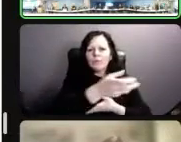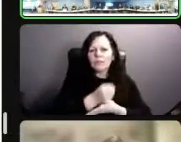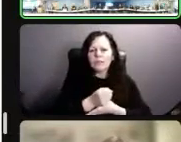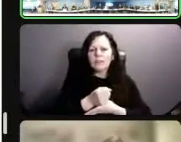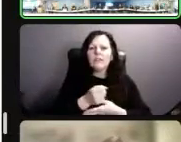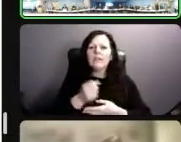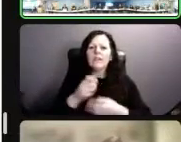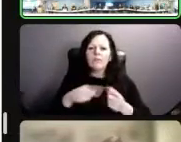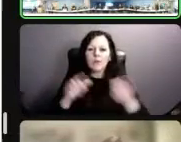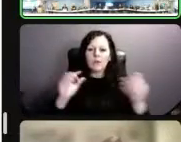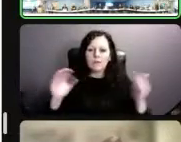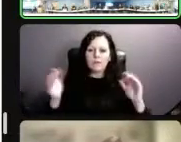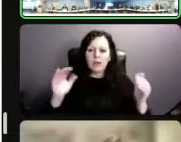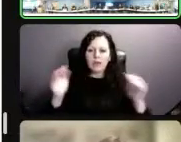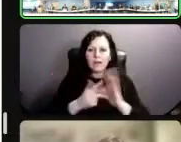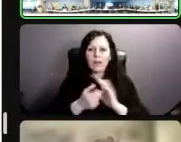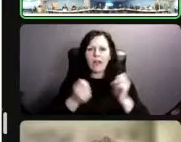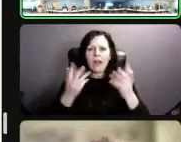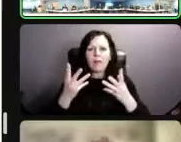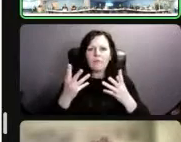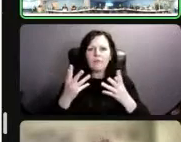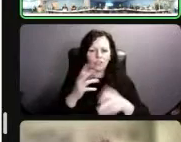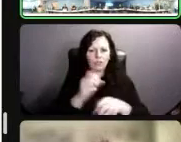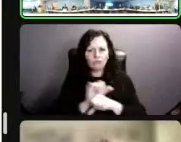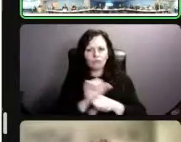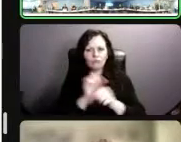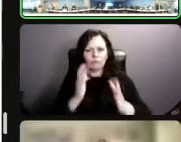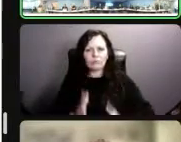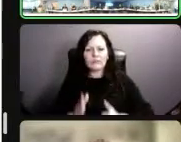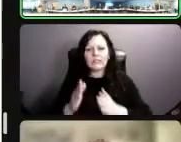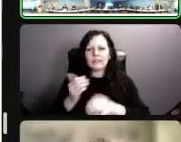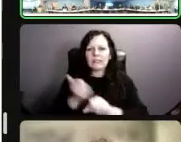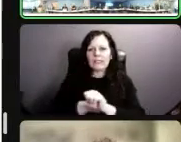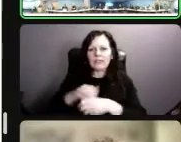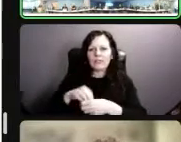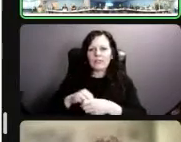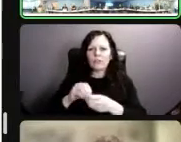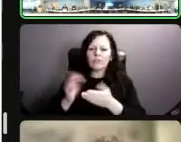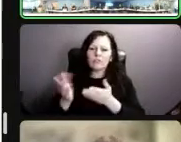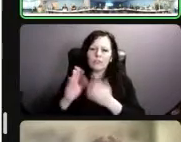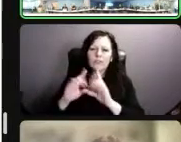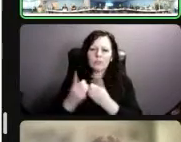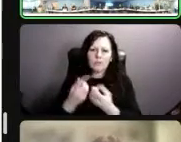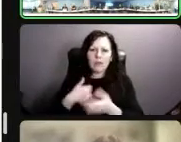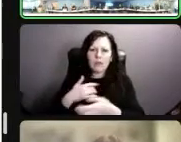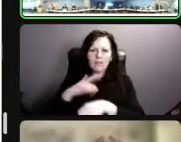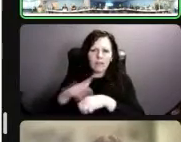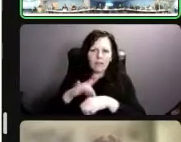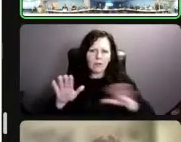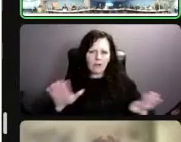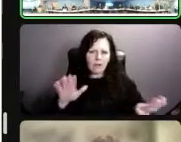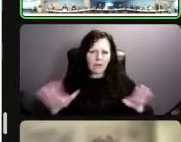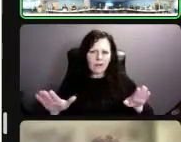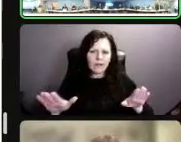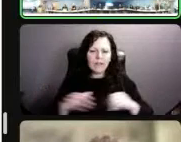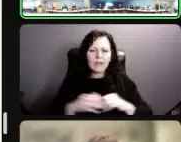AND THEN FINALLY WHEN EXAMINING STAFFING AND OUTSOURCING COMBINING THEM INTO A MEASURE